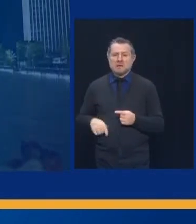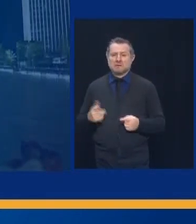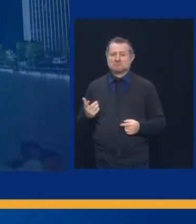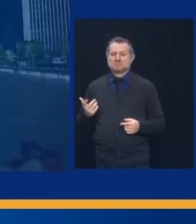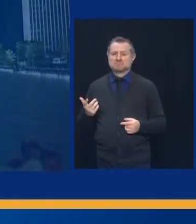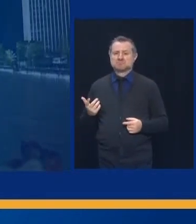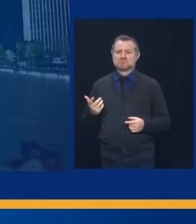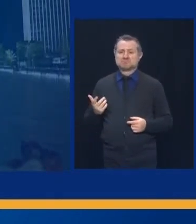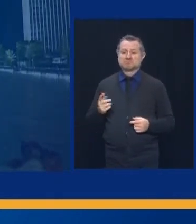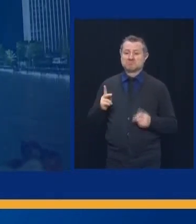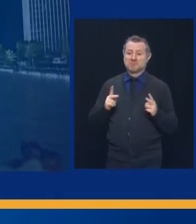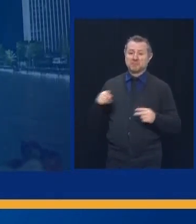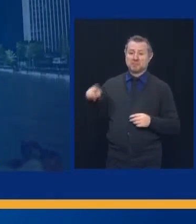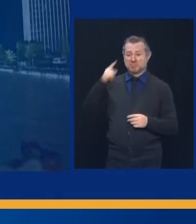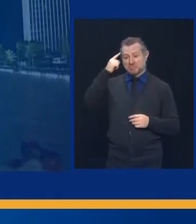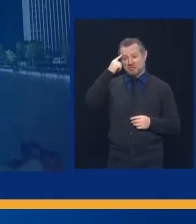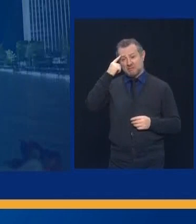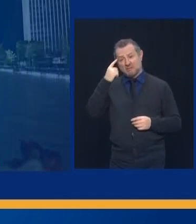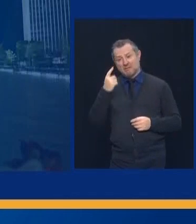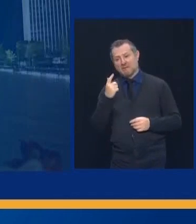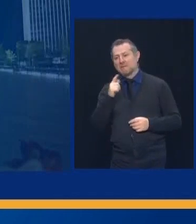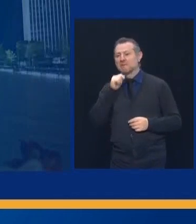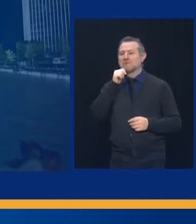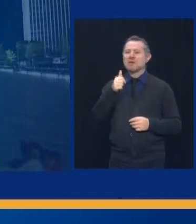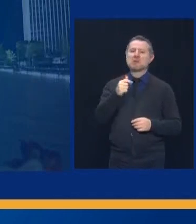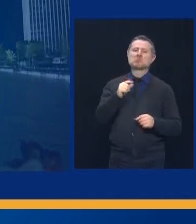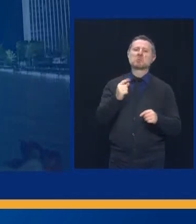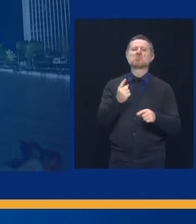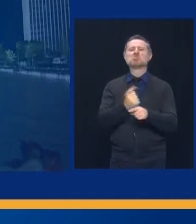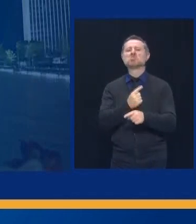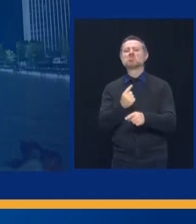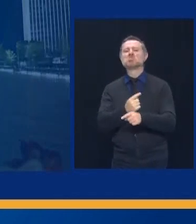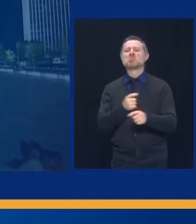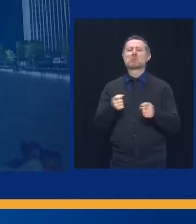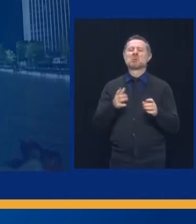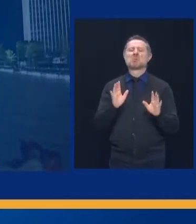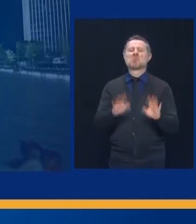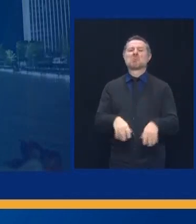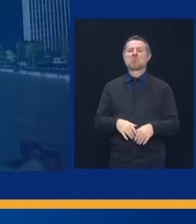THERE'S ONLY ONE Yv BECAUSE WE DON'T THINK PEOPLE